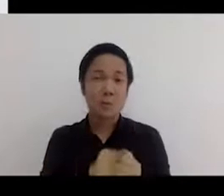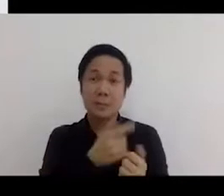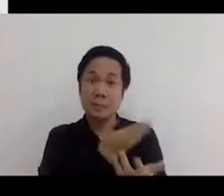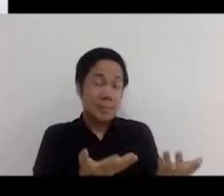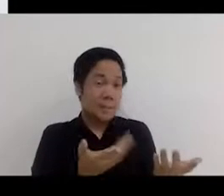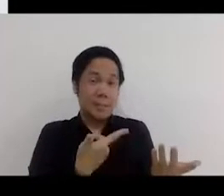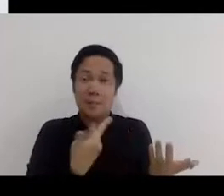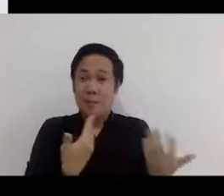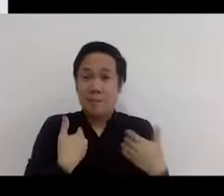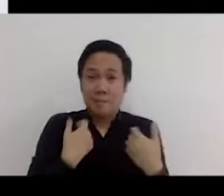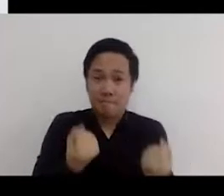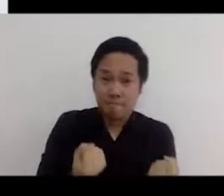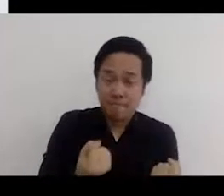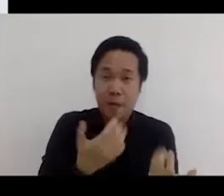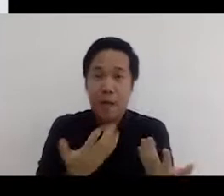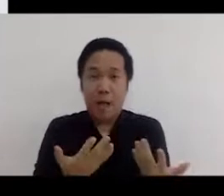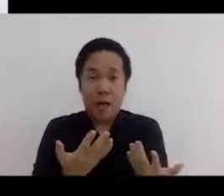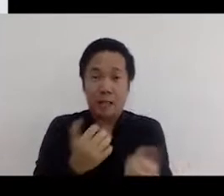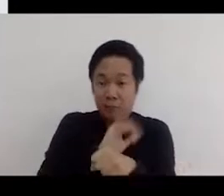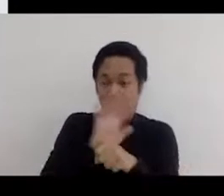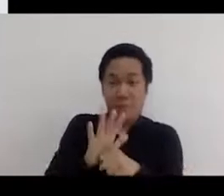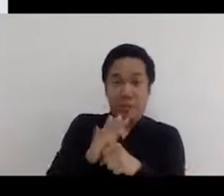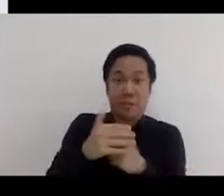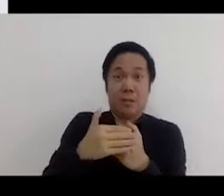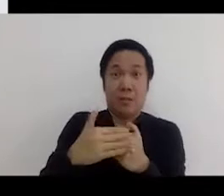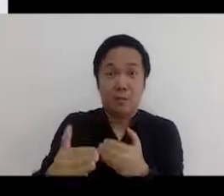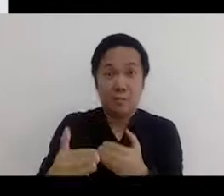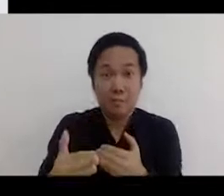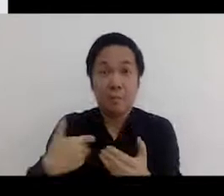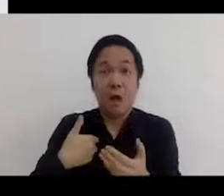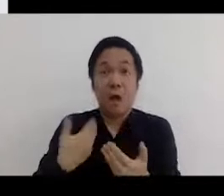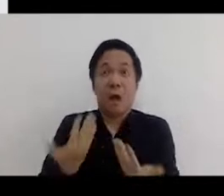We started working with the Department of Empowerment of Persons with Disabilities,